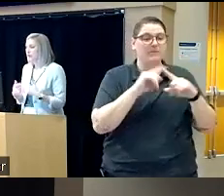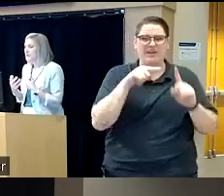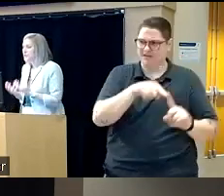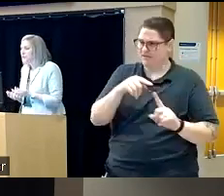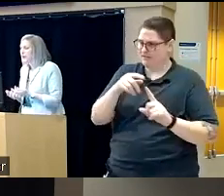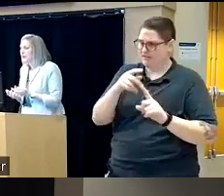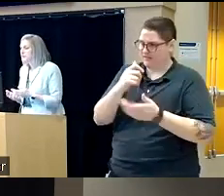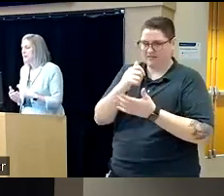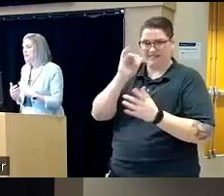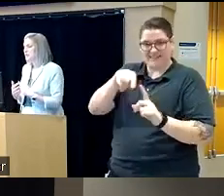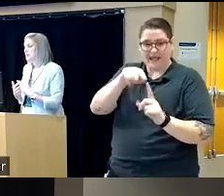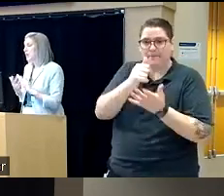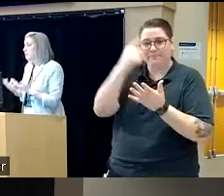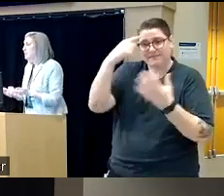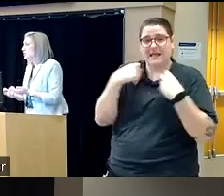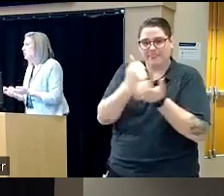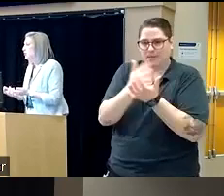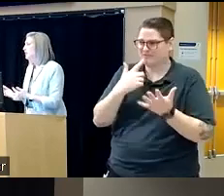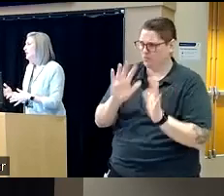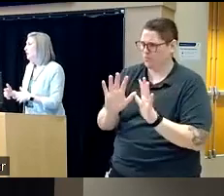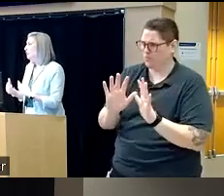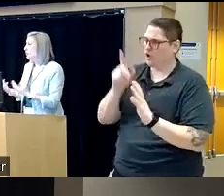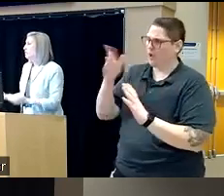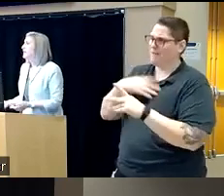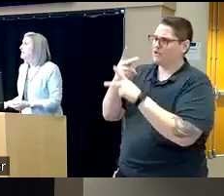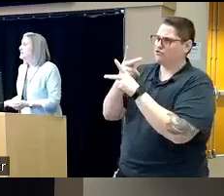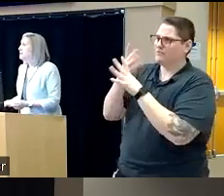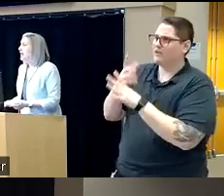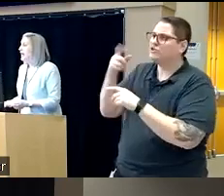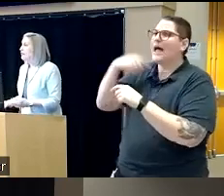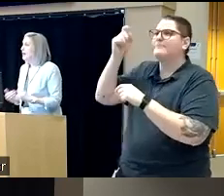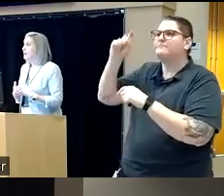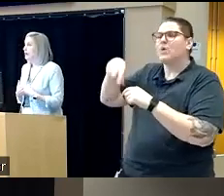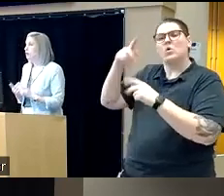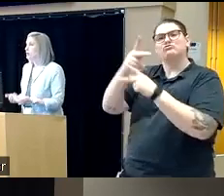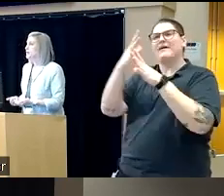you my supervisor am I supposed to come to you with vulnerabilities I may have about my growth